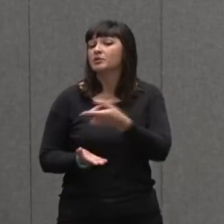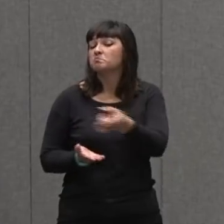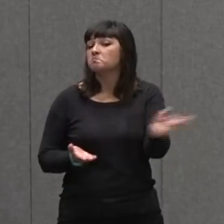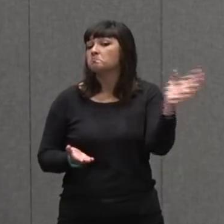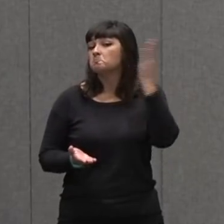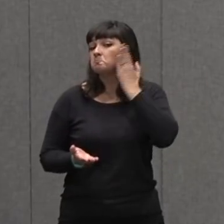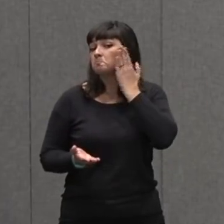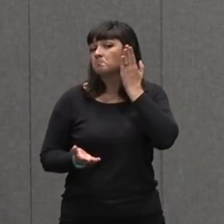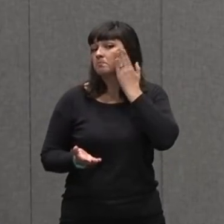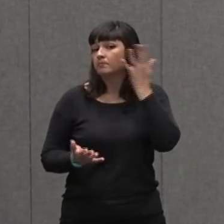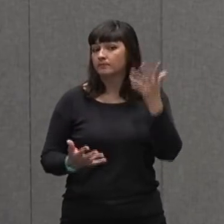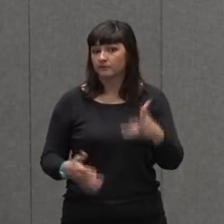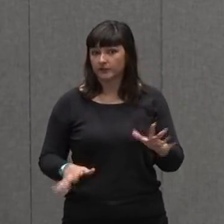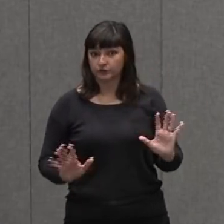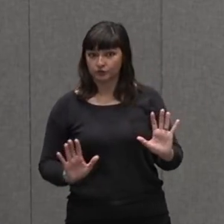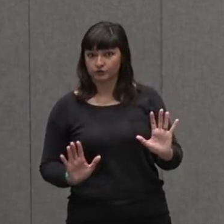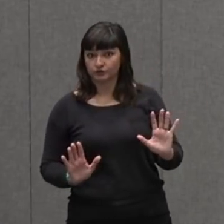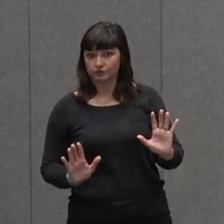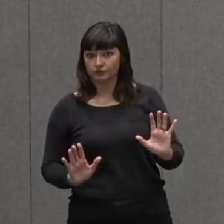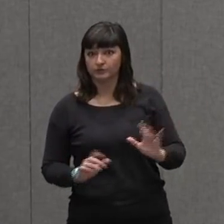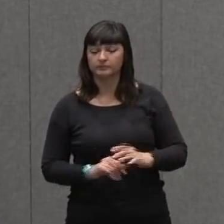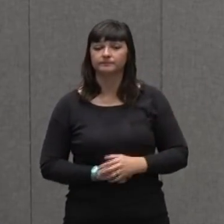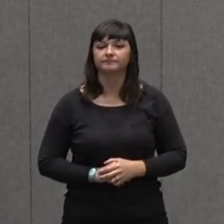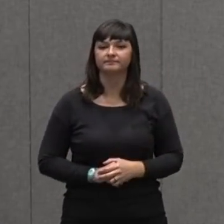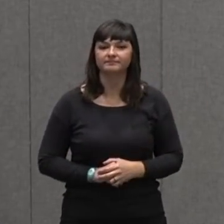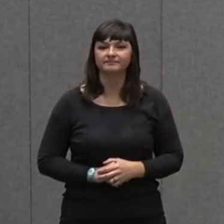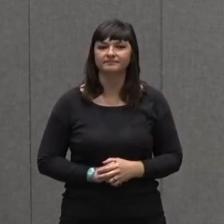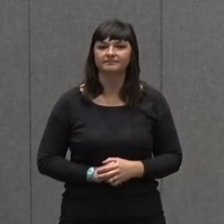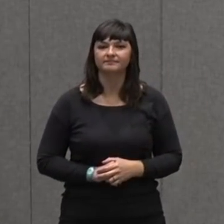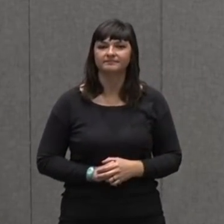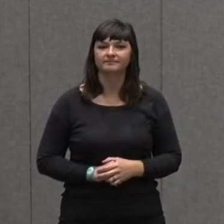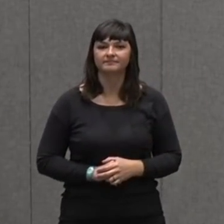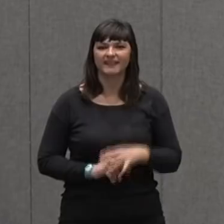just go ahead and take down our word from previously. We don't need it anymore.